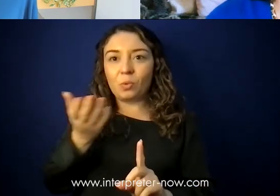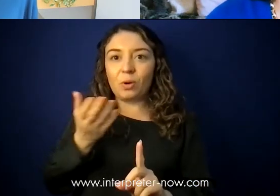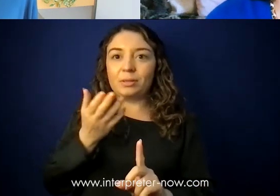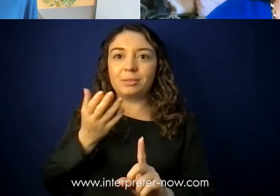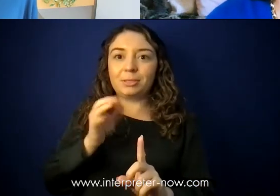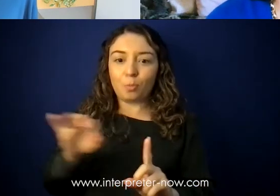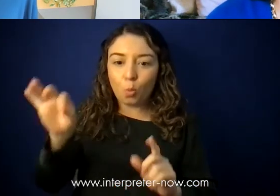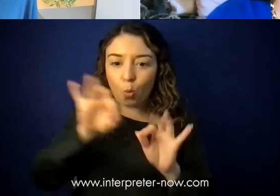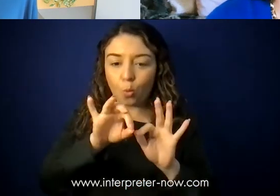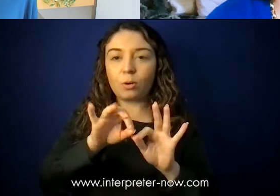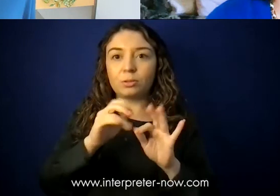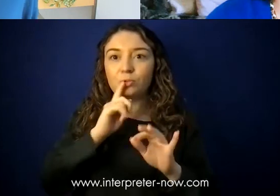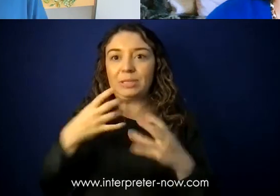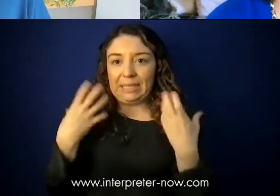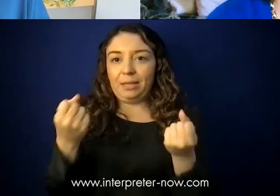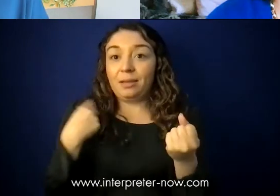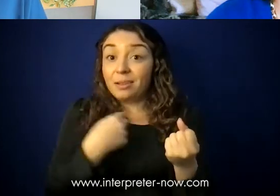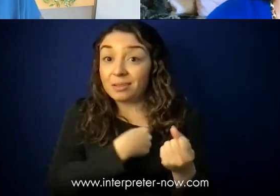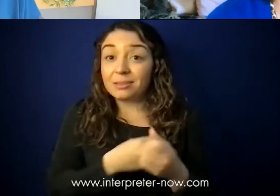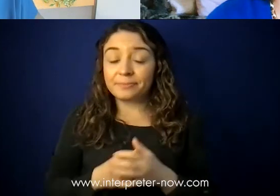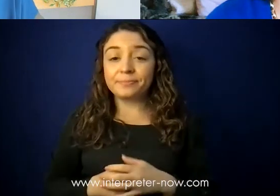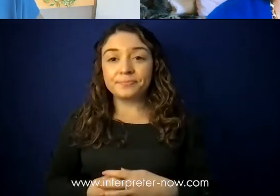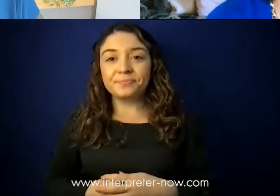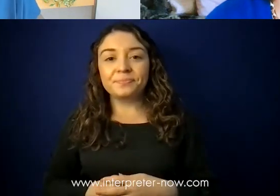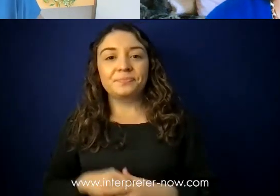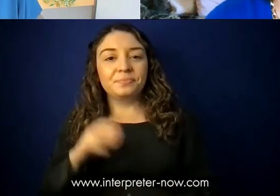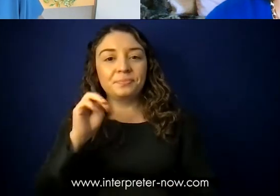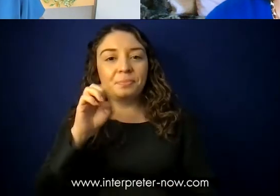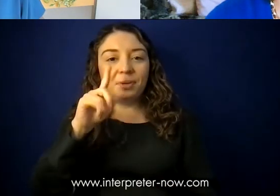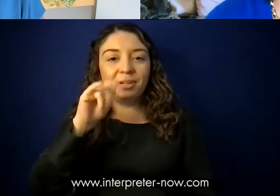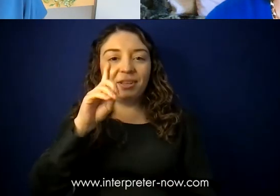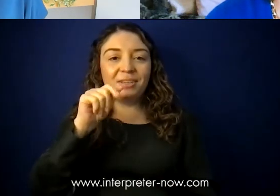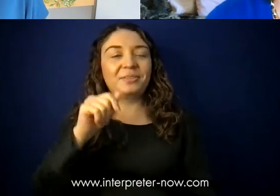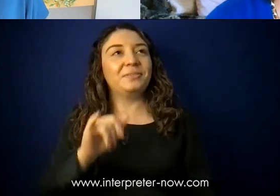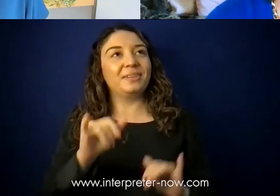us. Fantastic.